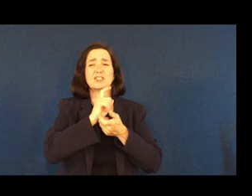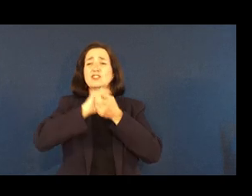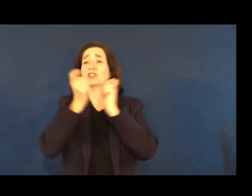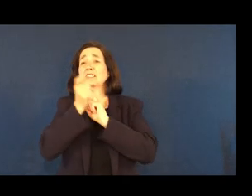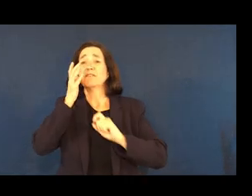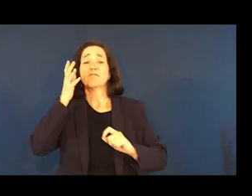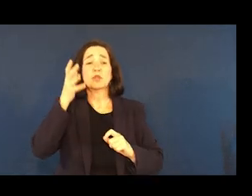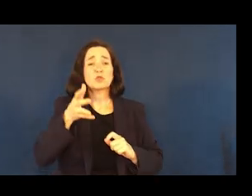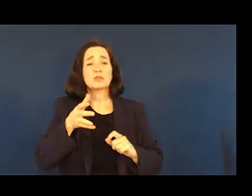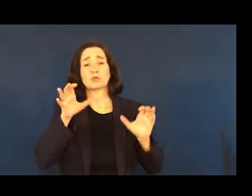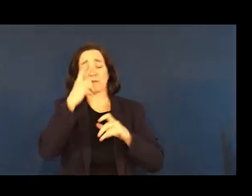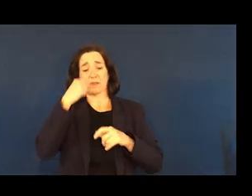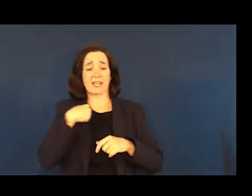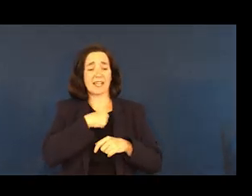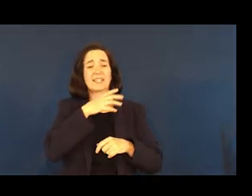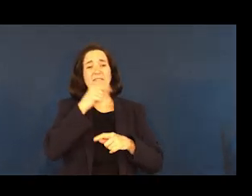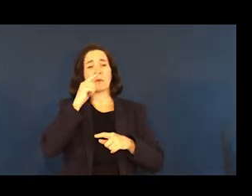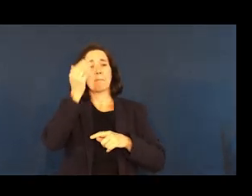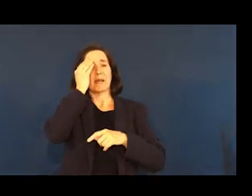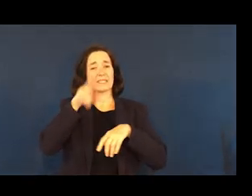Do it for Buc Nation and come back and visit. Go Bucs.